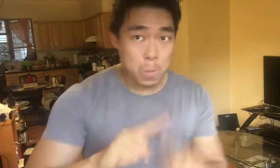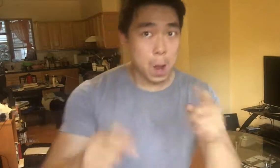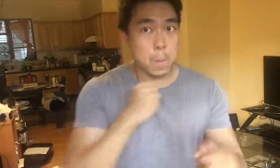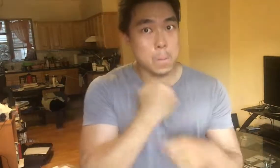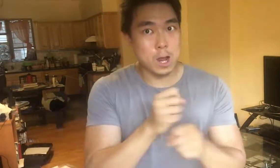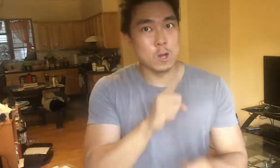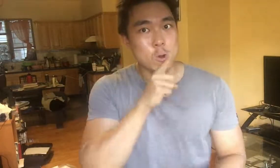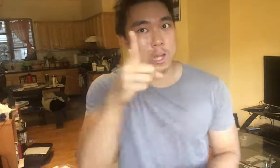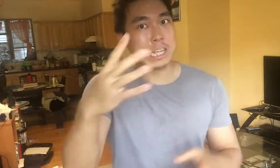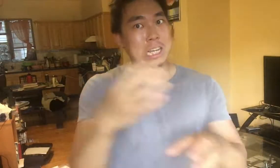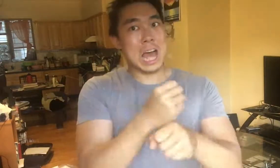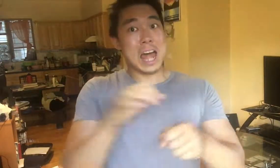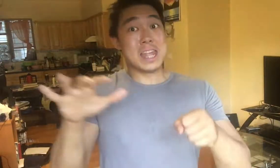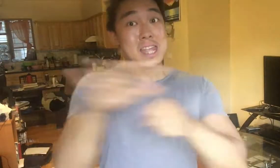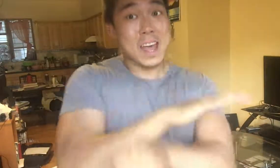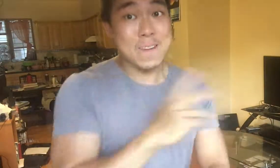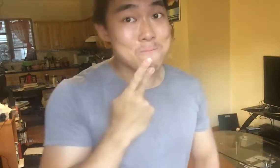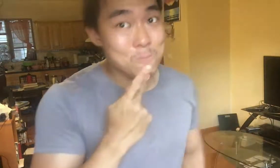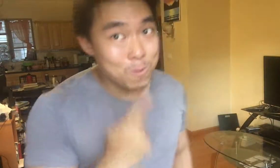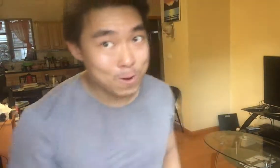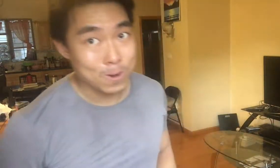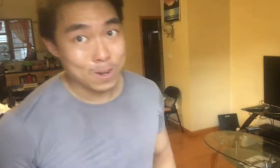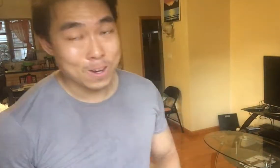Make sure to consume enough protein!